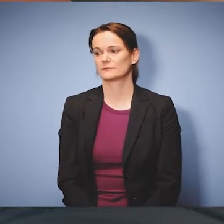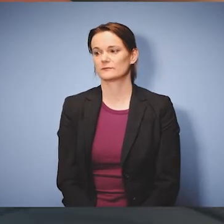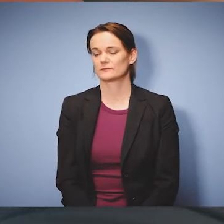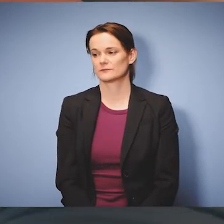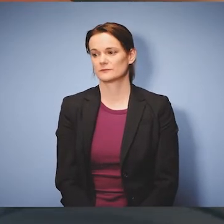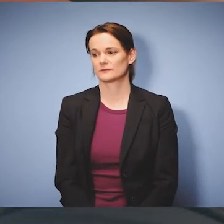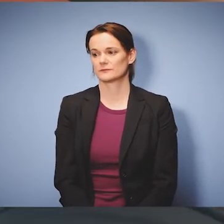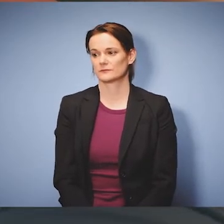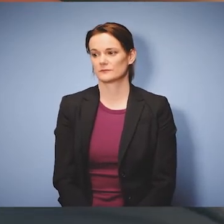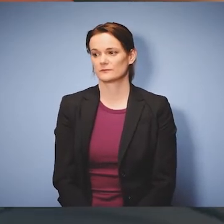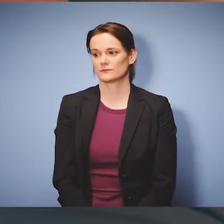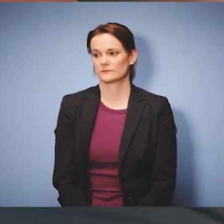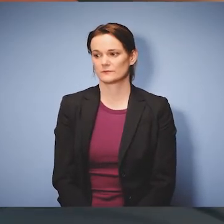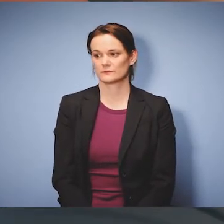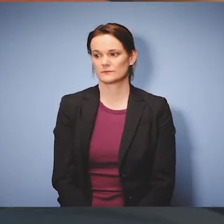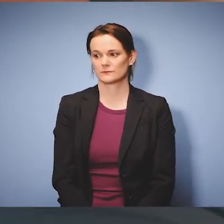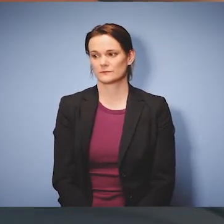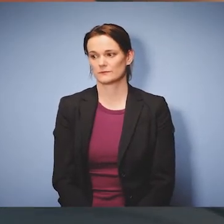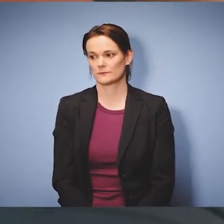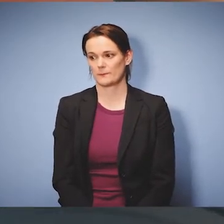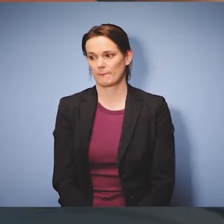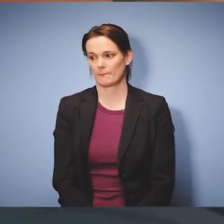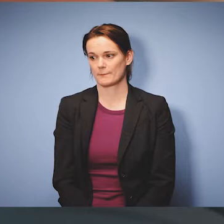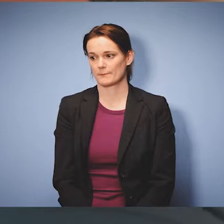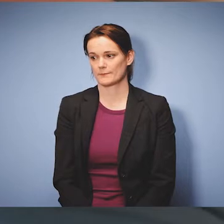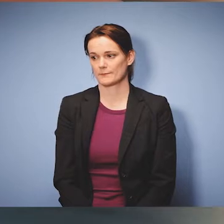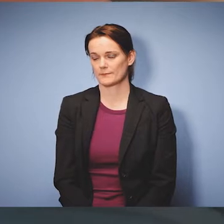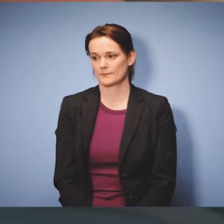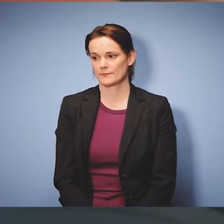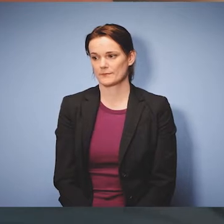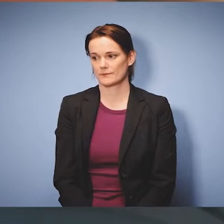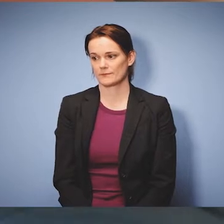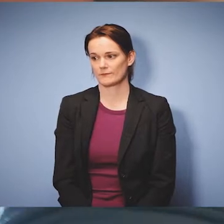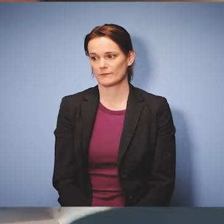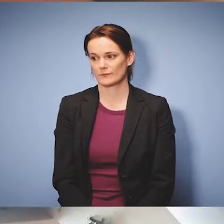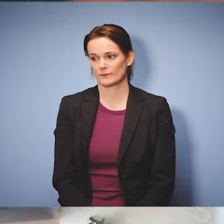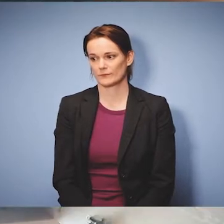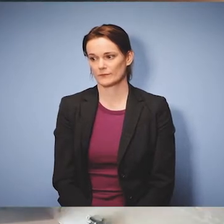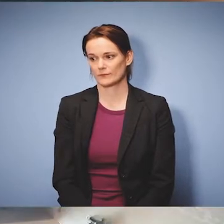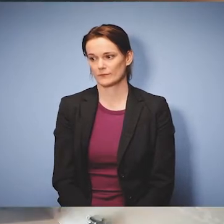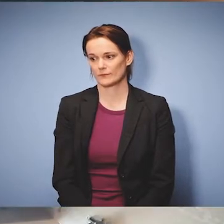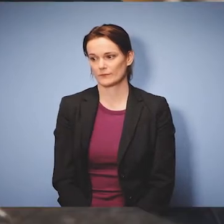There we go. Got the second one. Okay. That should be coming loose there now Rhonda if you are able to pull it up for me.